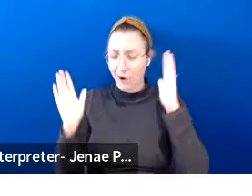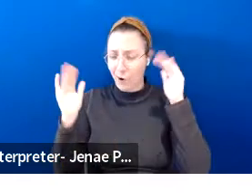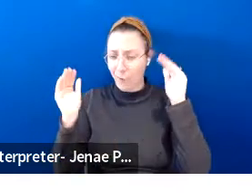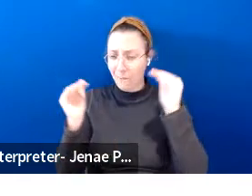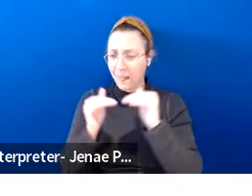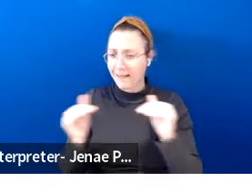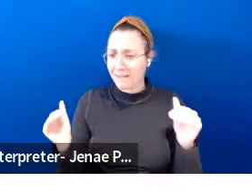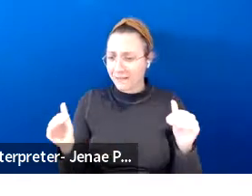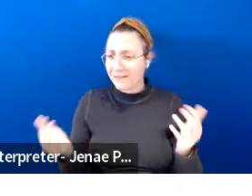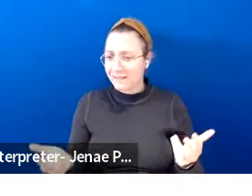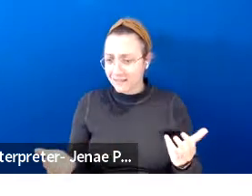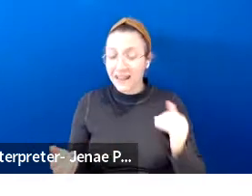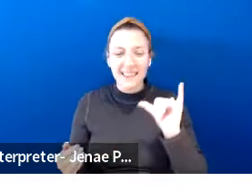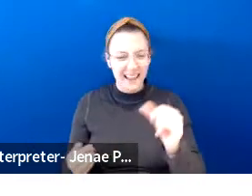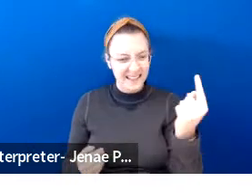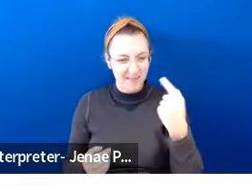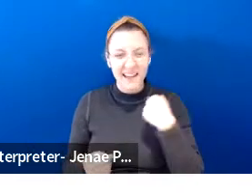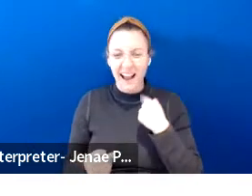And that was something that I was seeing there shared at the start